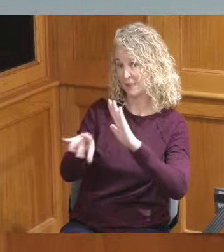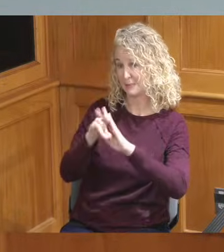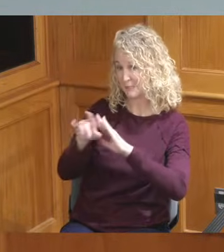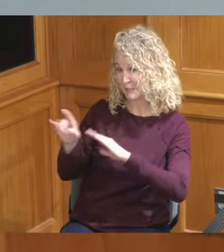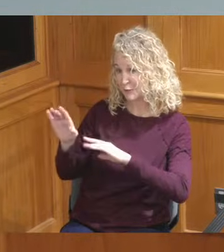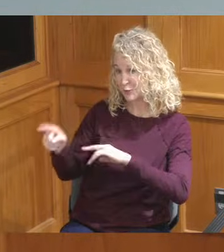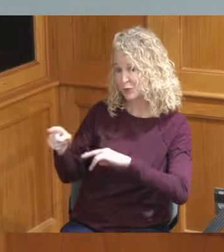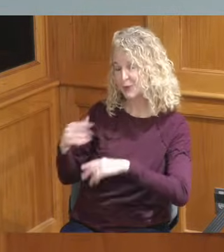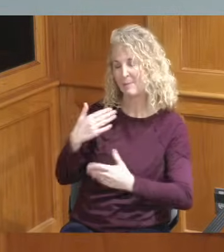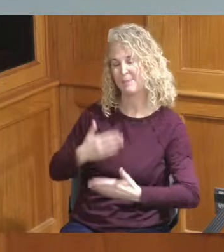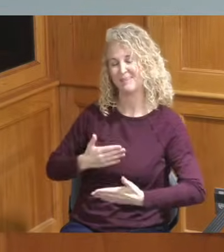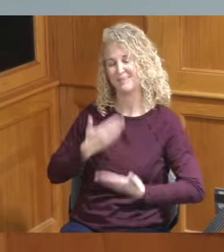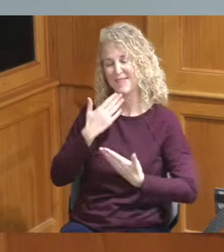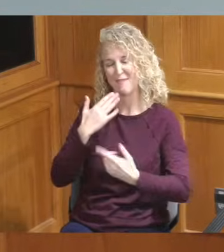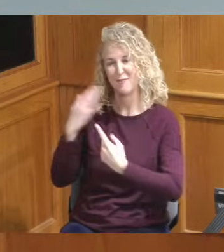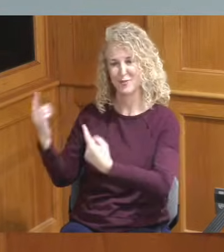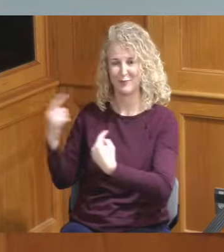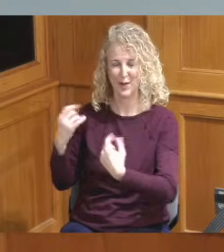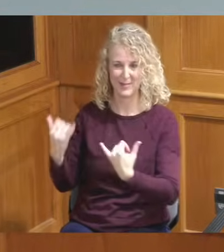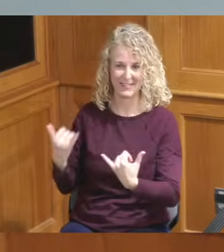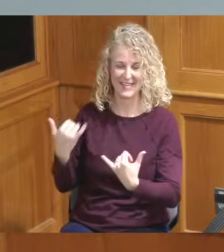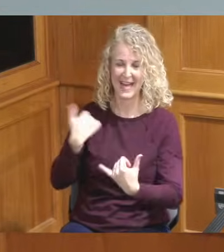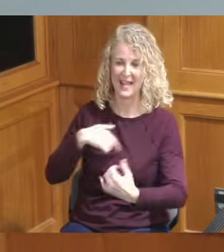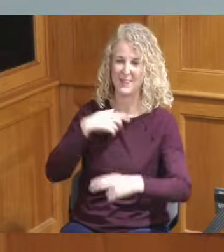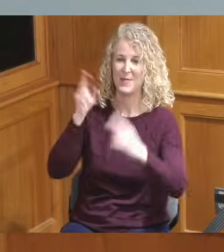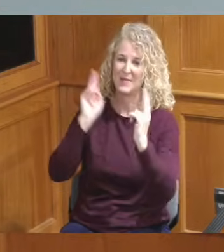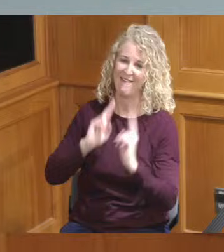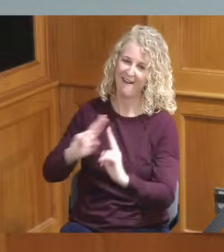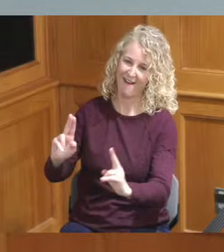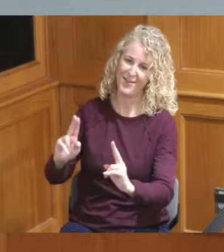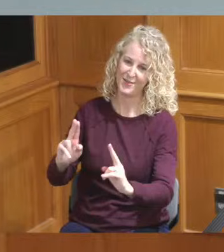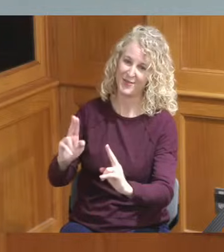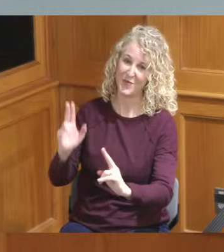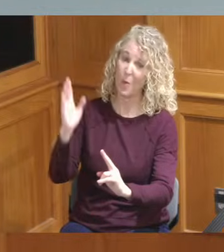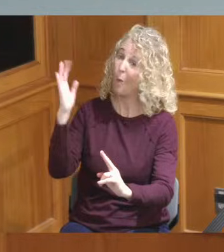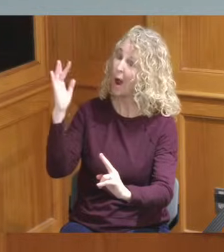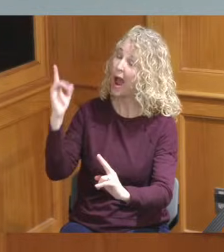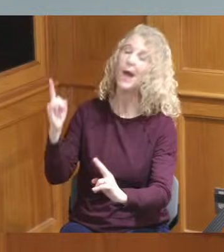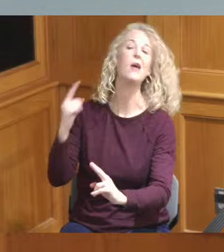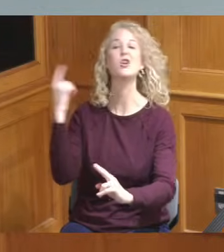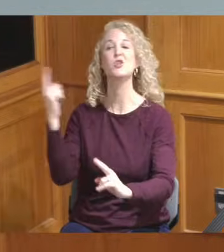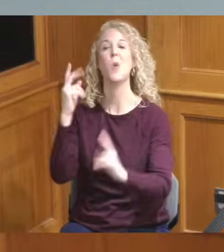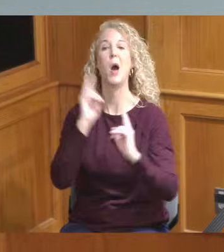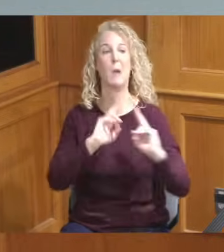you here today for a chance for us to honor you because you always are honoring other people. So,